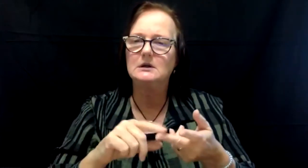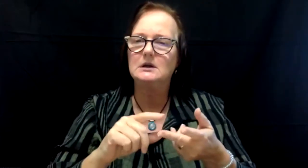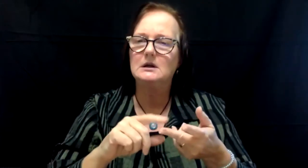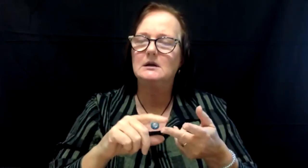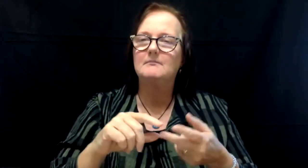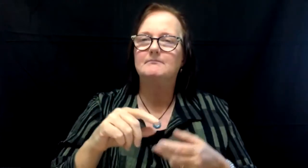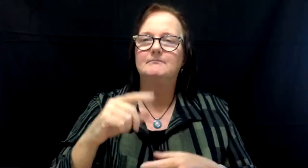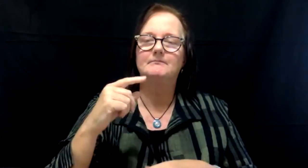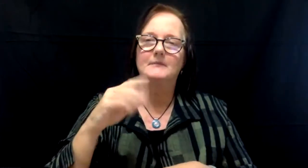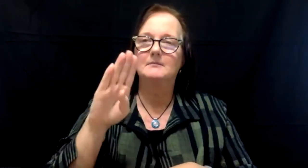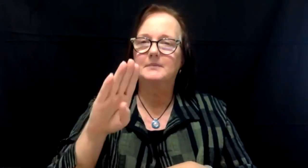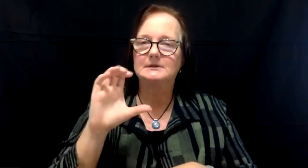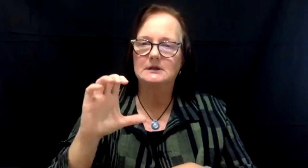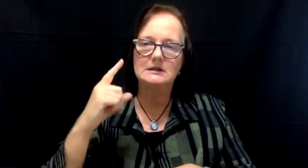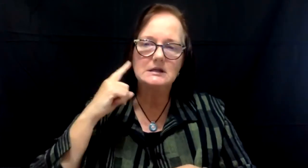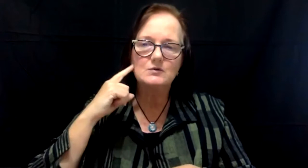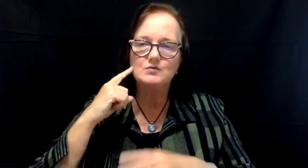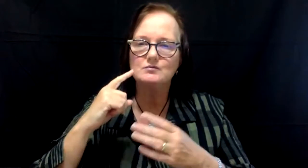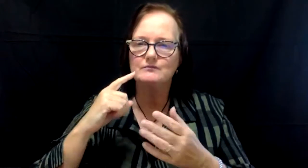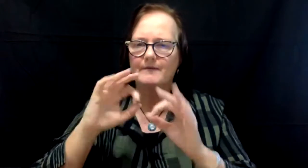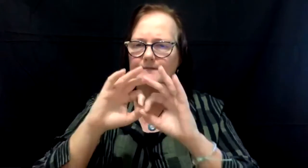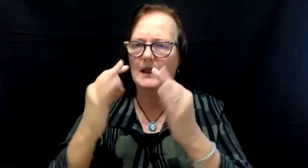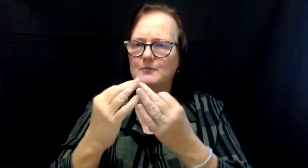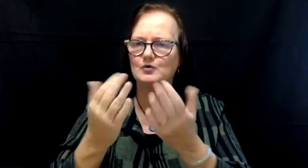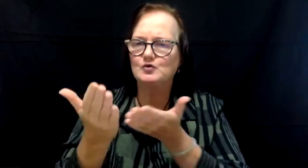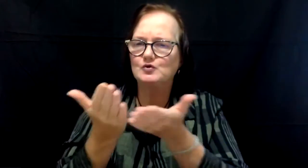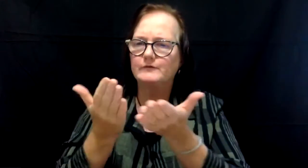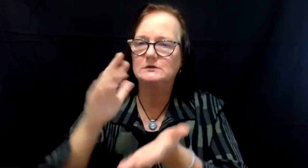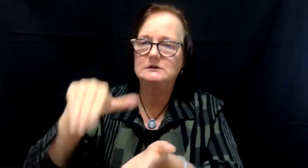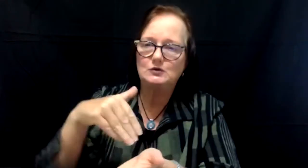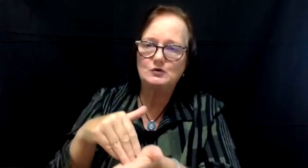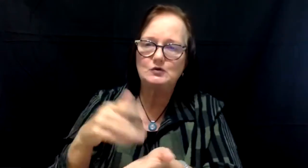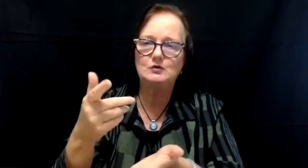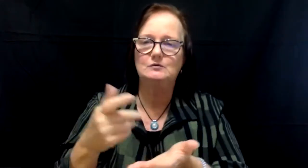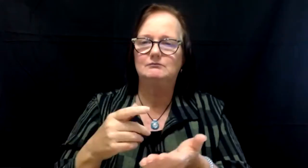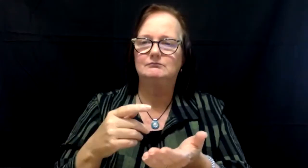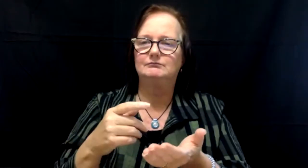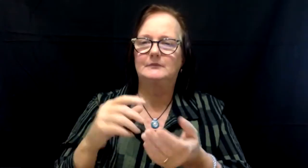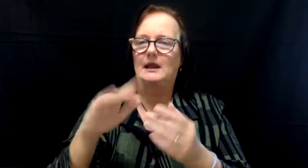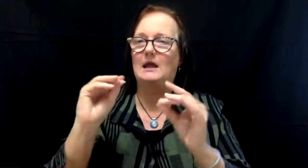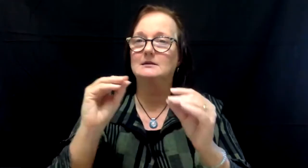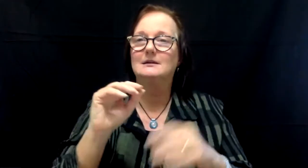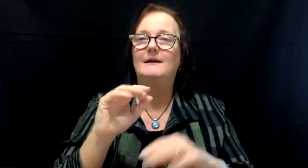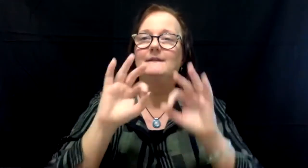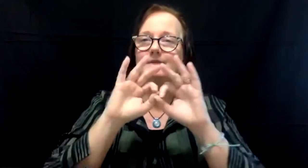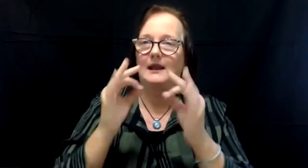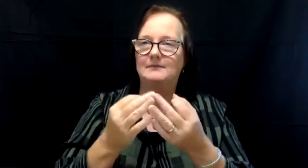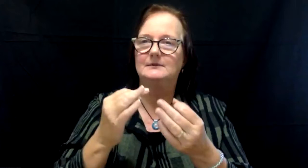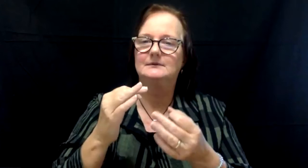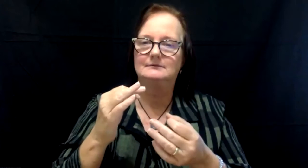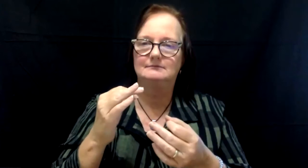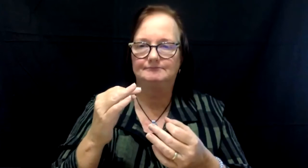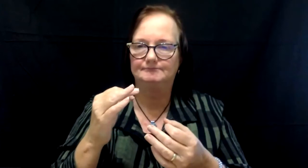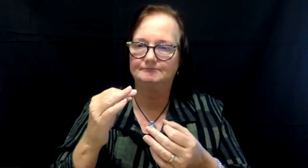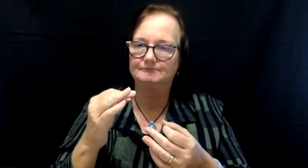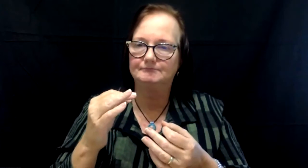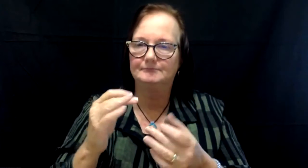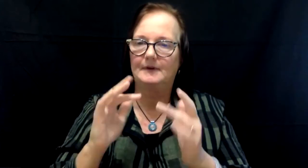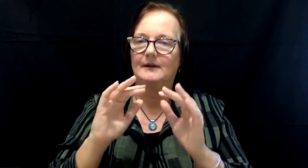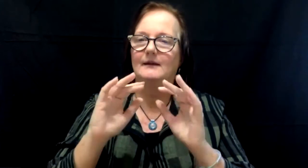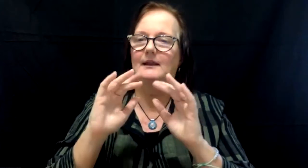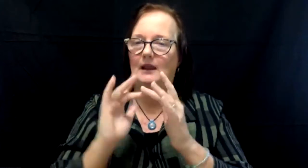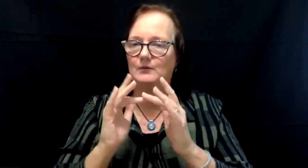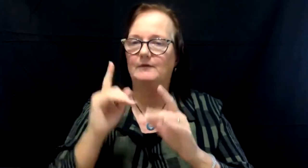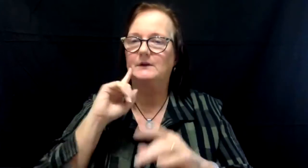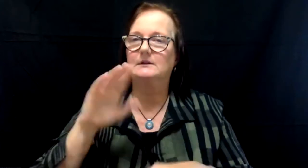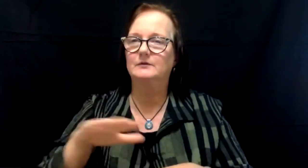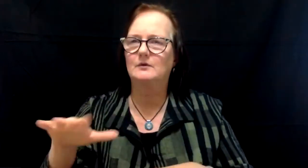We also have BC Family Hearing Resource Centre and Family Network for Deaf Children.